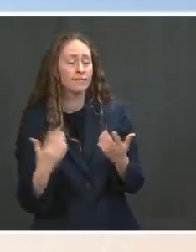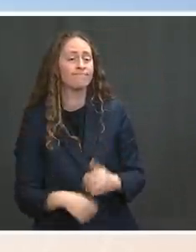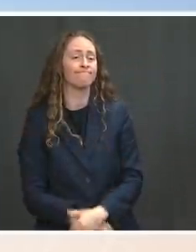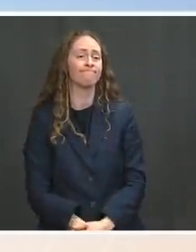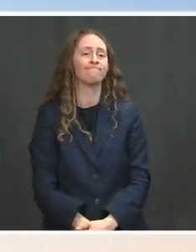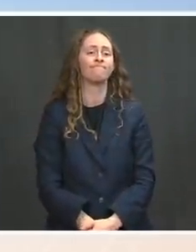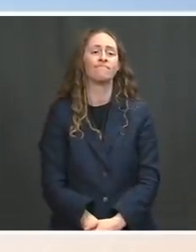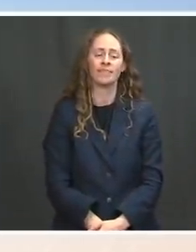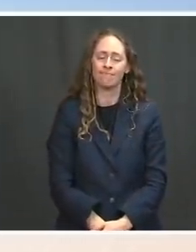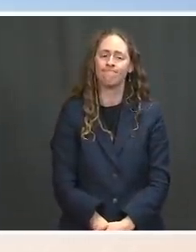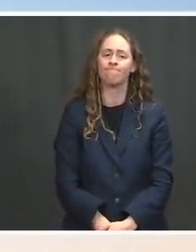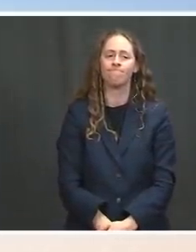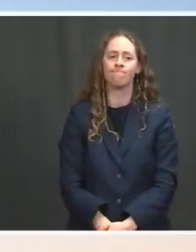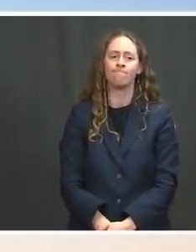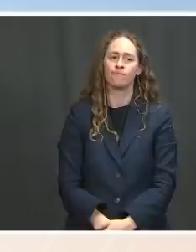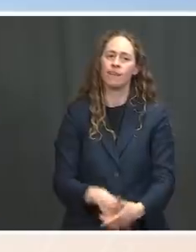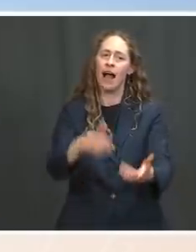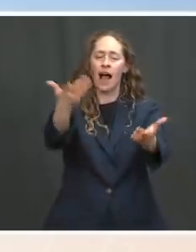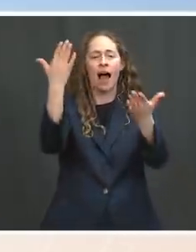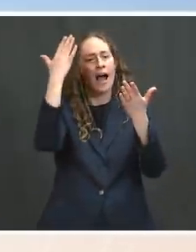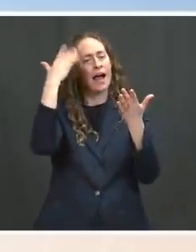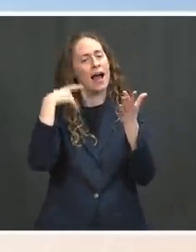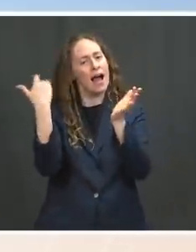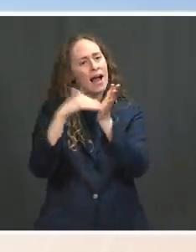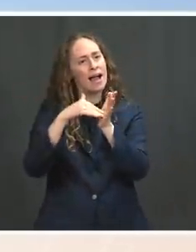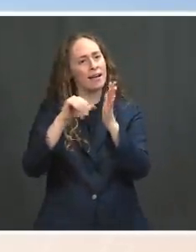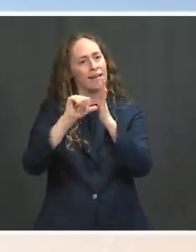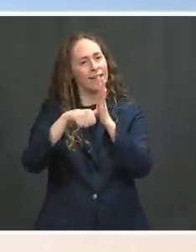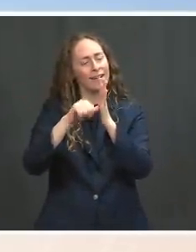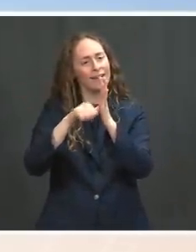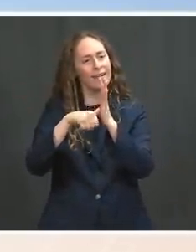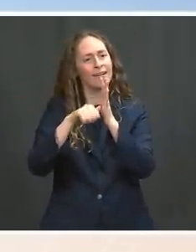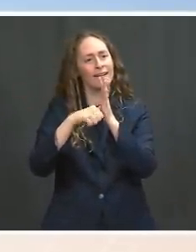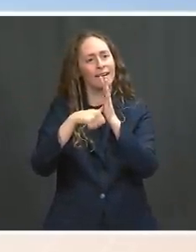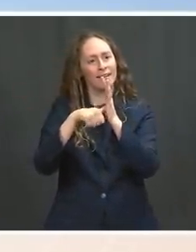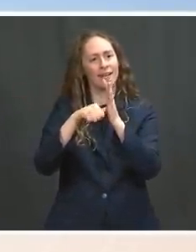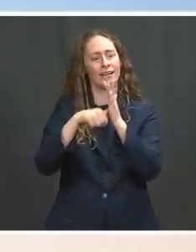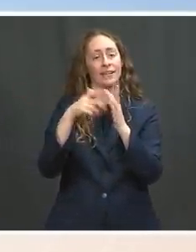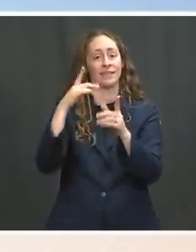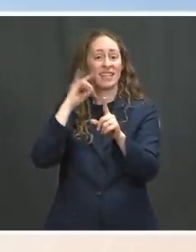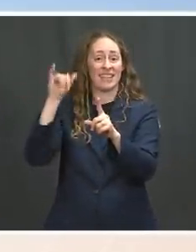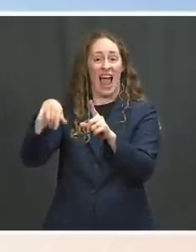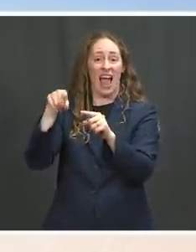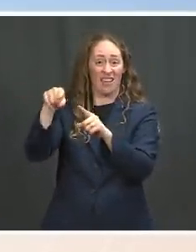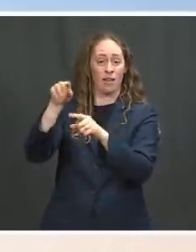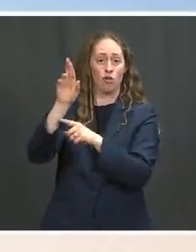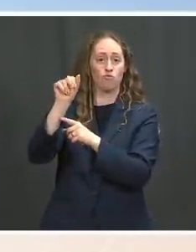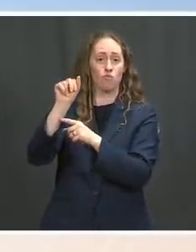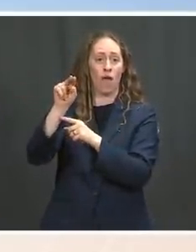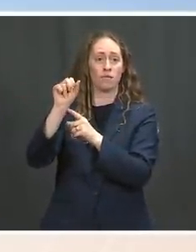but, you know, this was an attack using ransomware. This ransomware has been out there for some time.